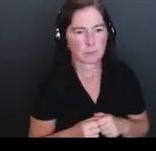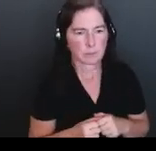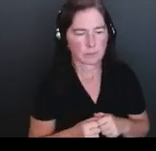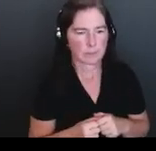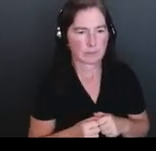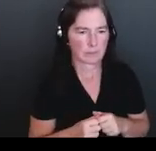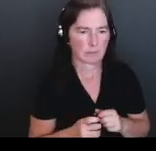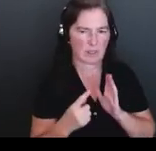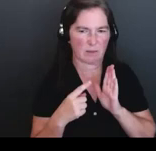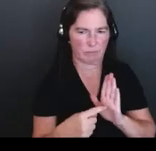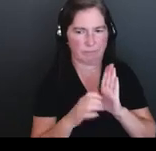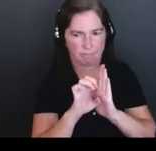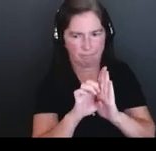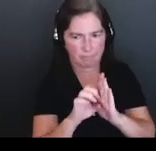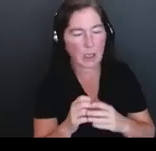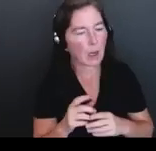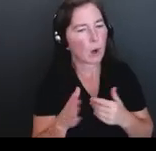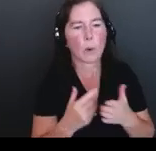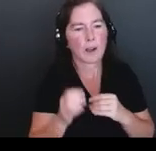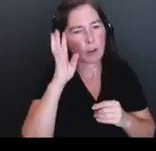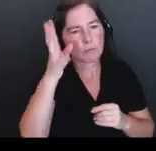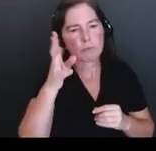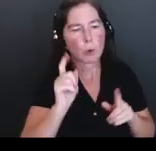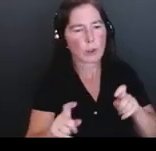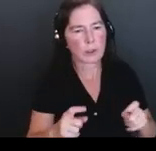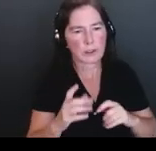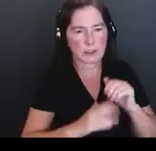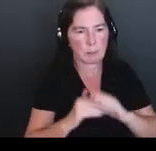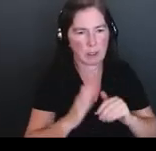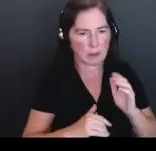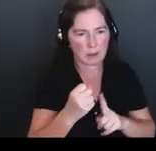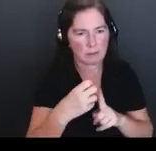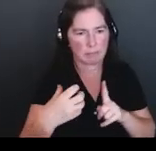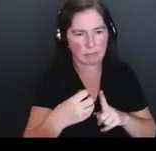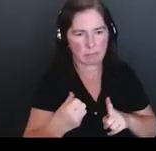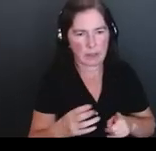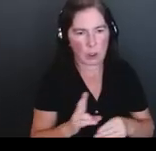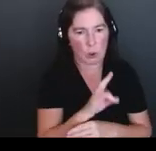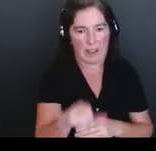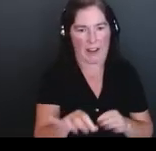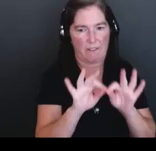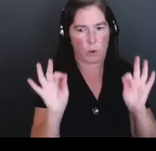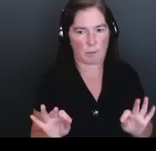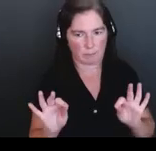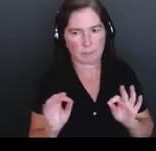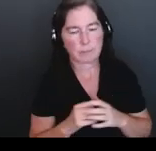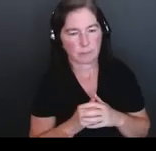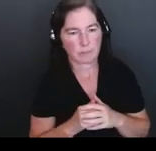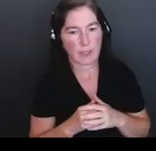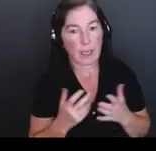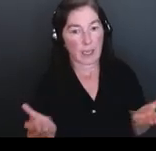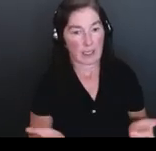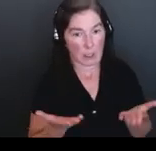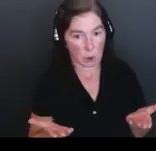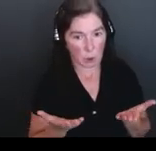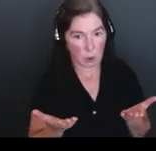So as you're, you just keep building the questions for your quiz. So I just I have one question, and I'm going to add another one.